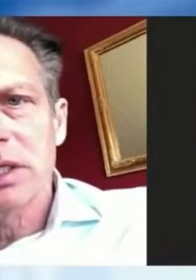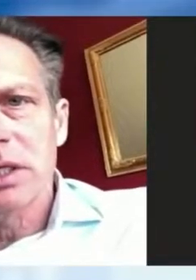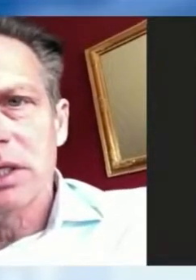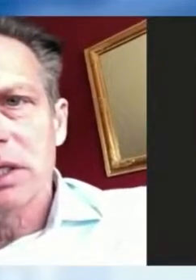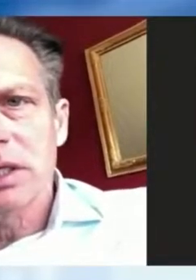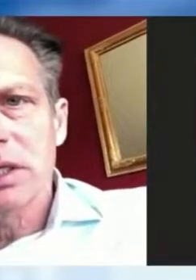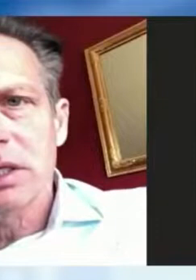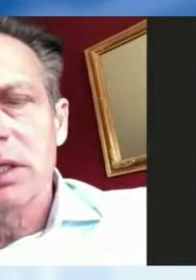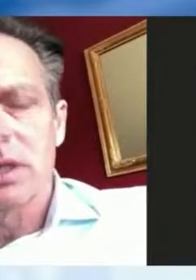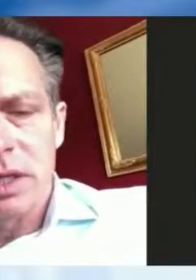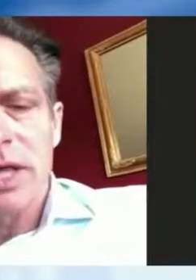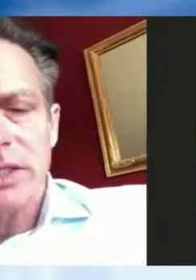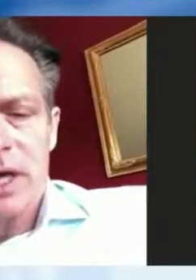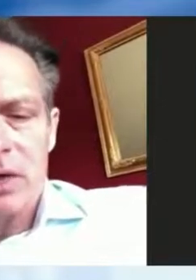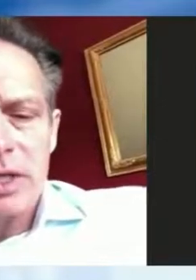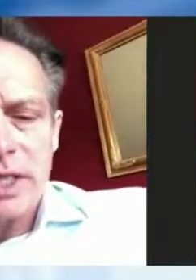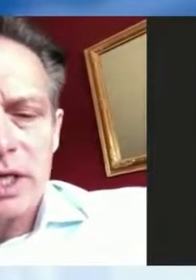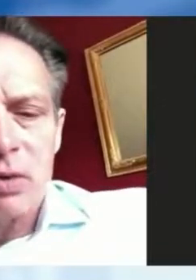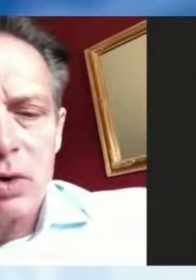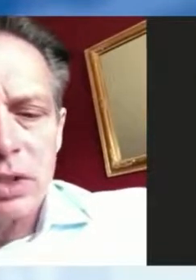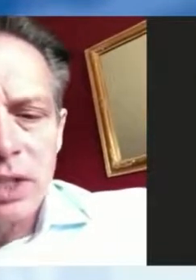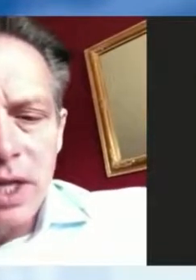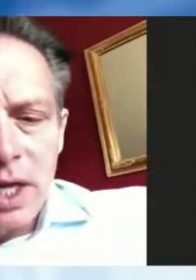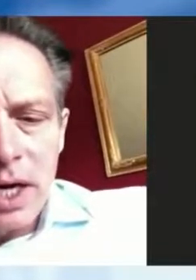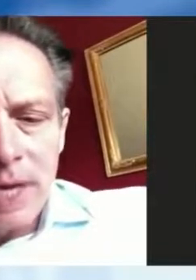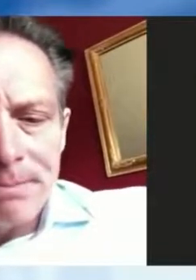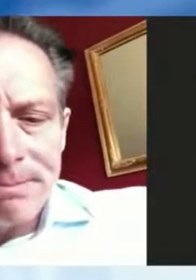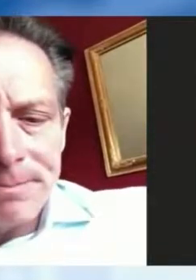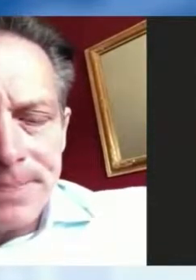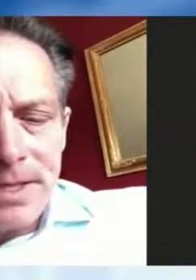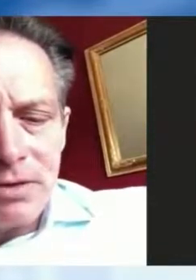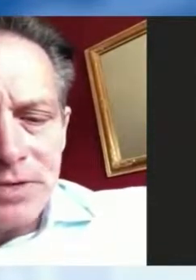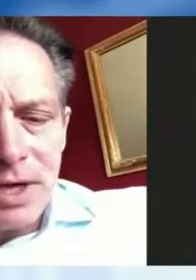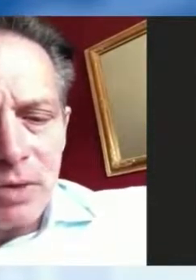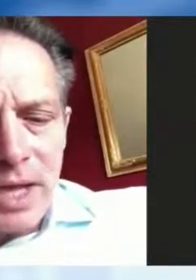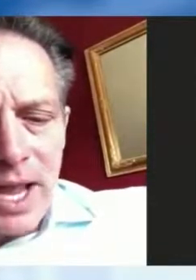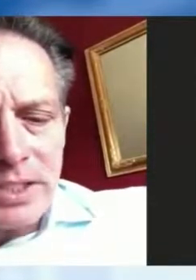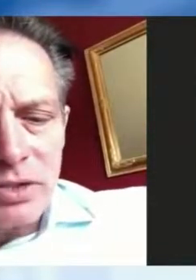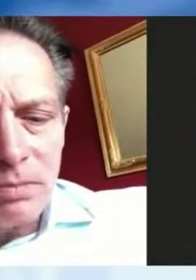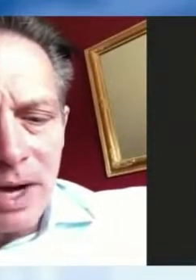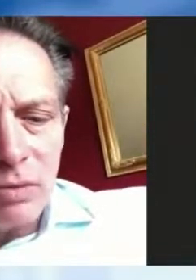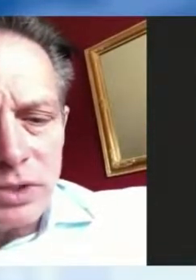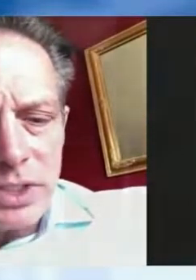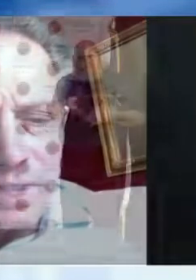correct and that's how and that's how it works the other thing I wanted to ask you about was